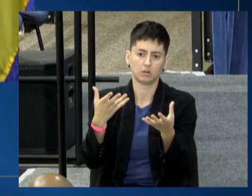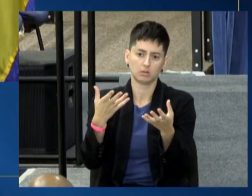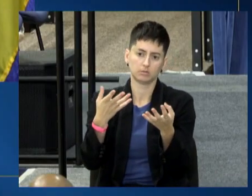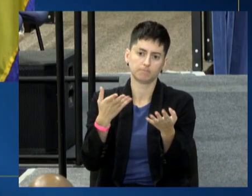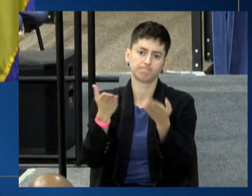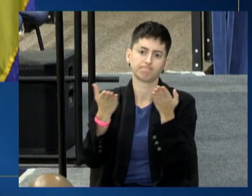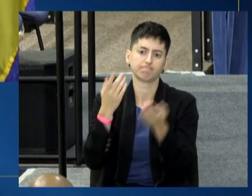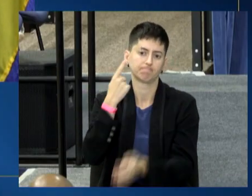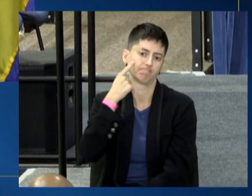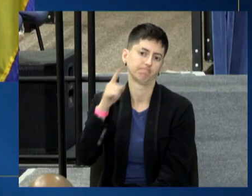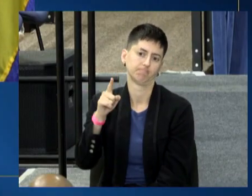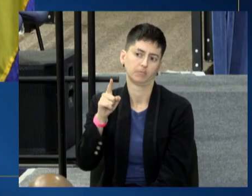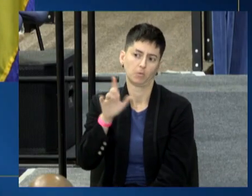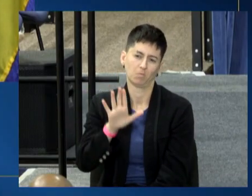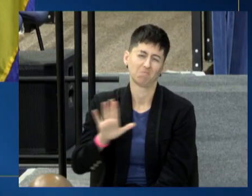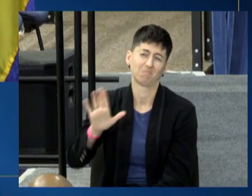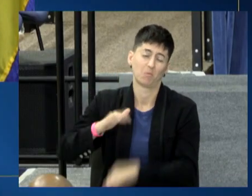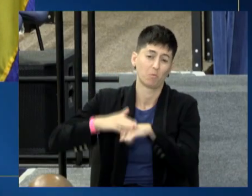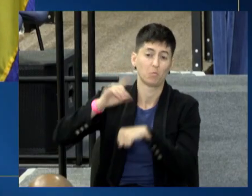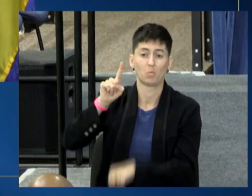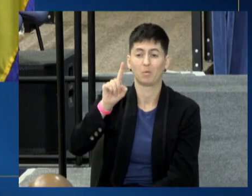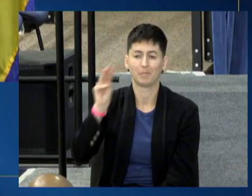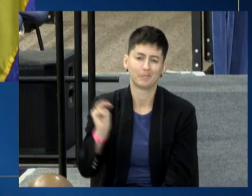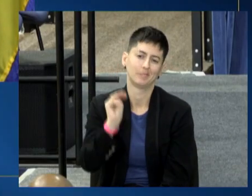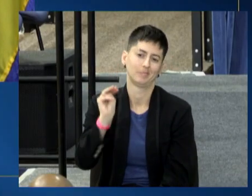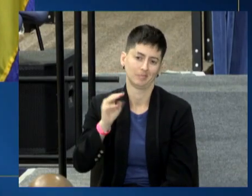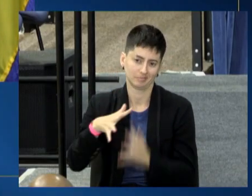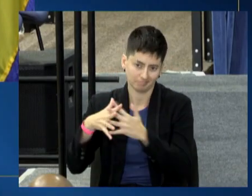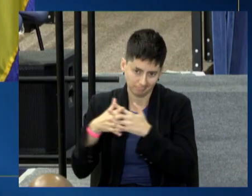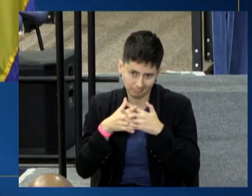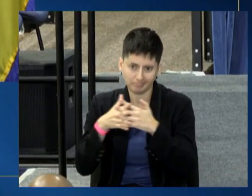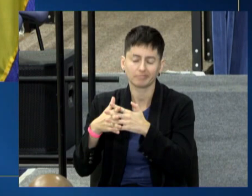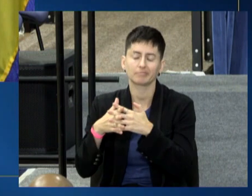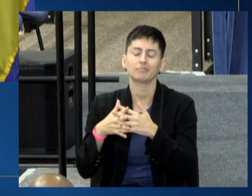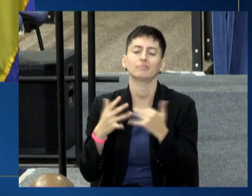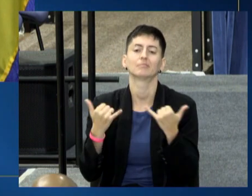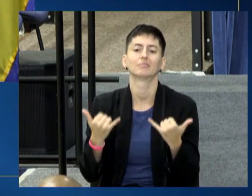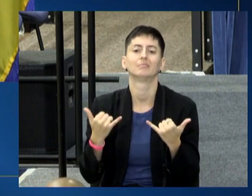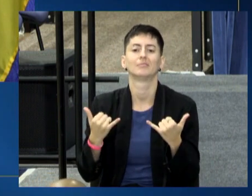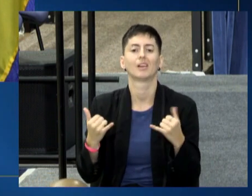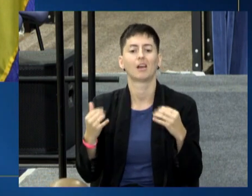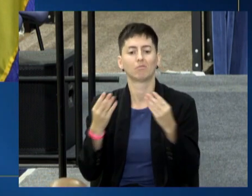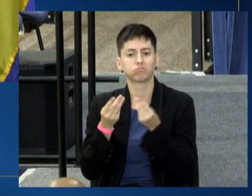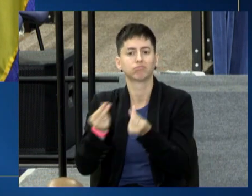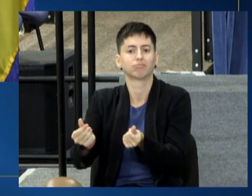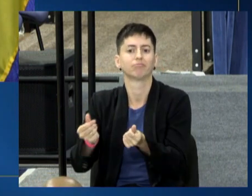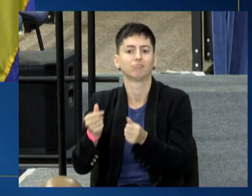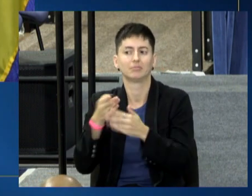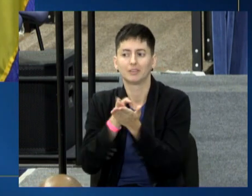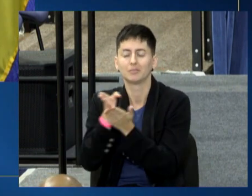have committed to bringing effective navigation support to more communities across the country.